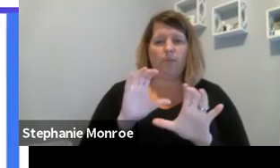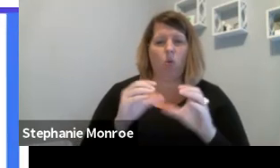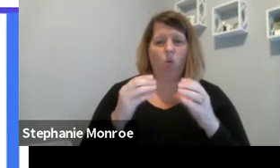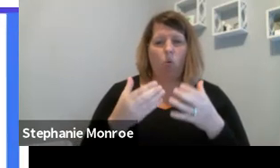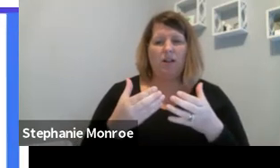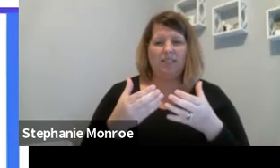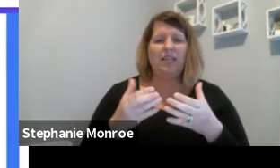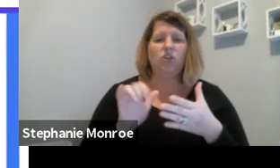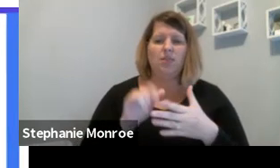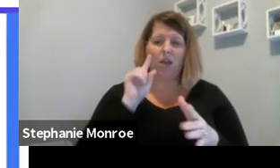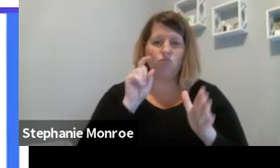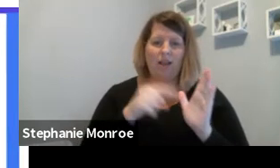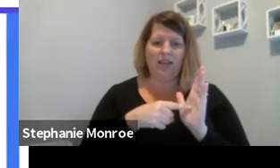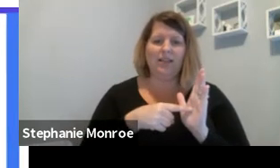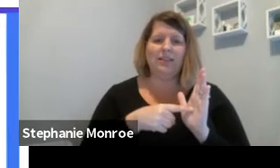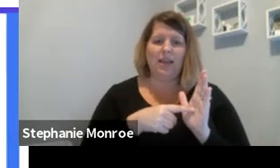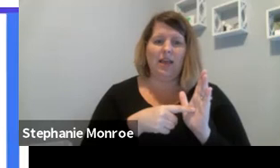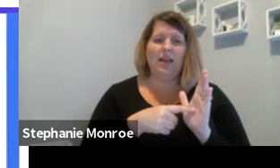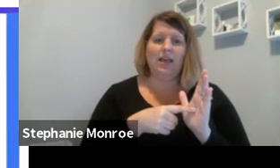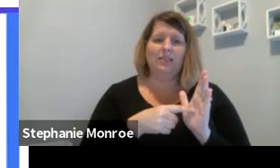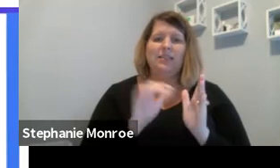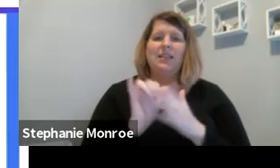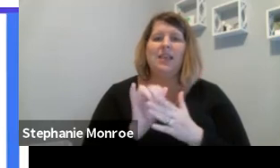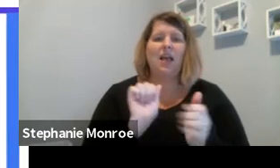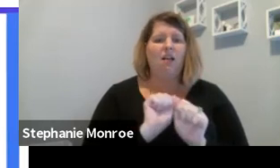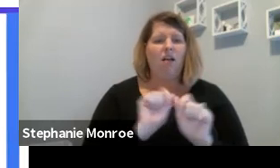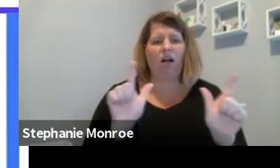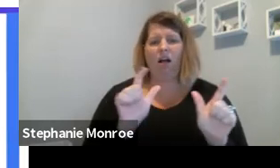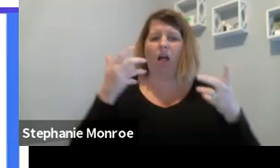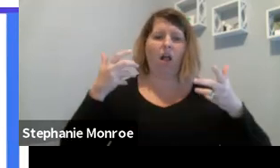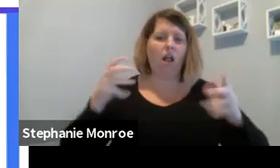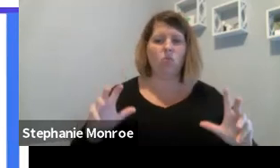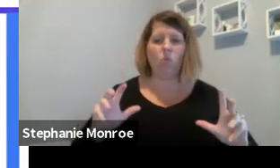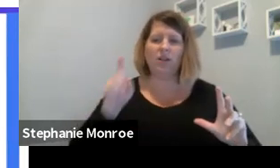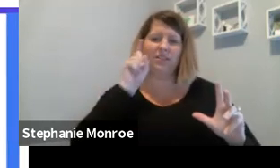that recognize that all unwanted sexual acts or gestures